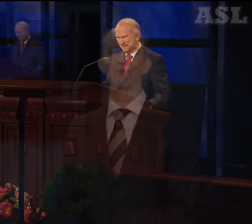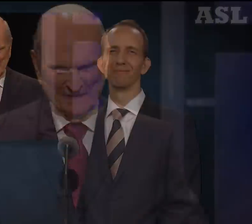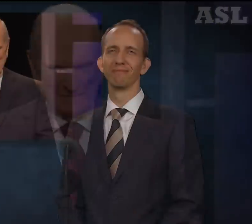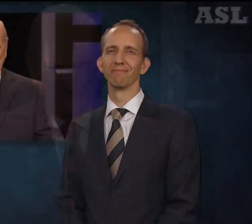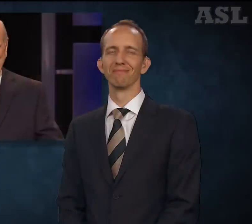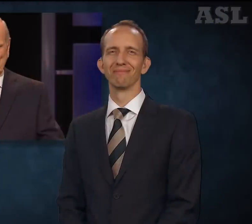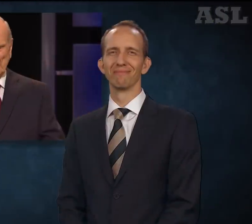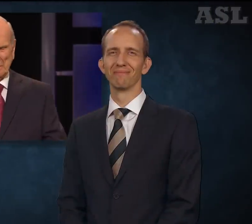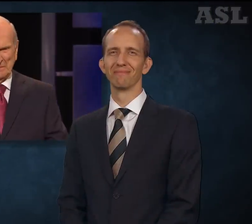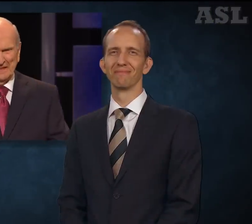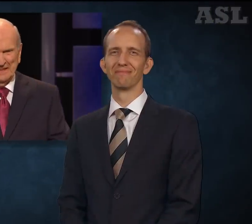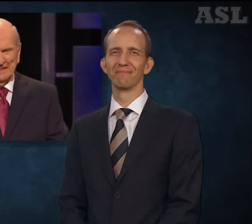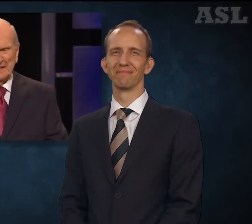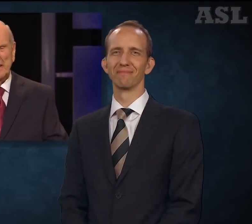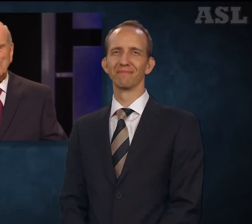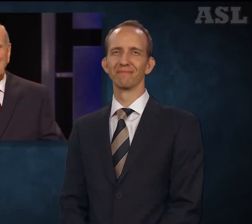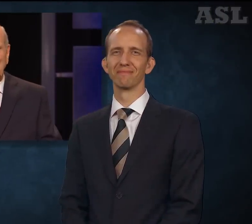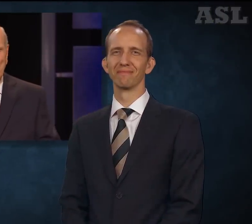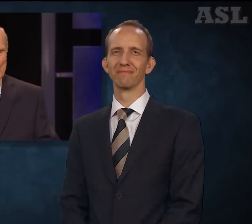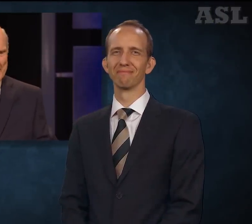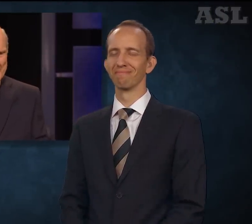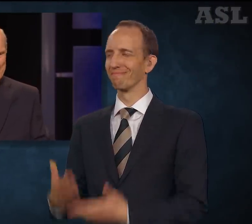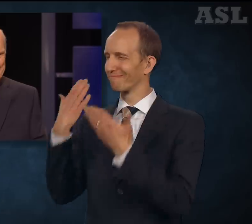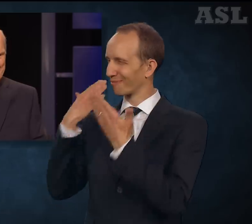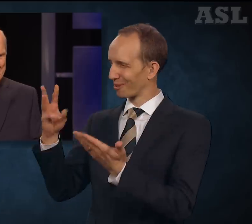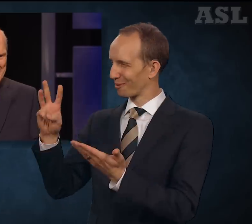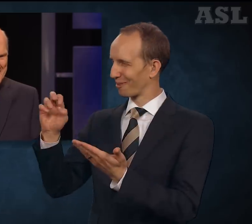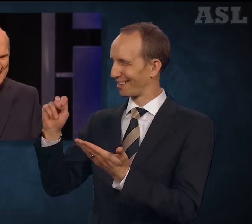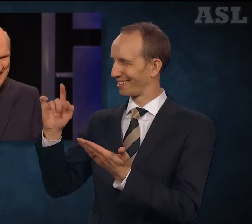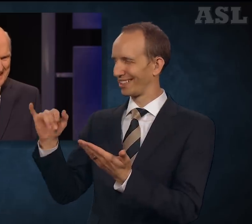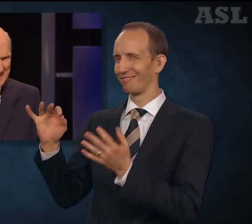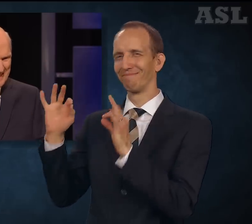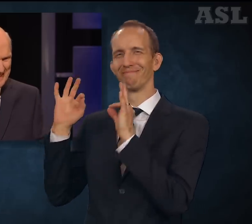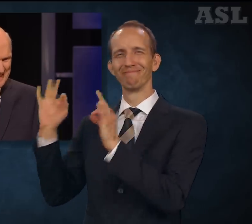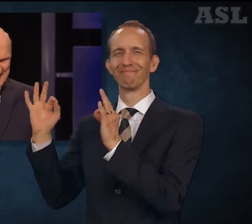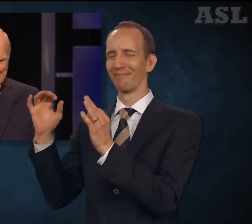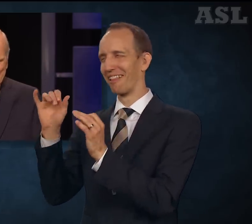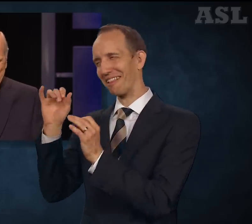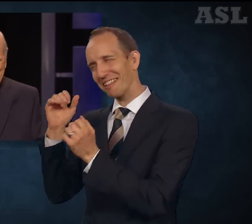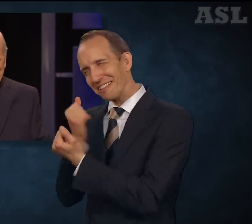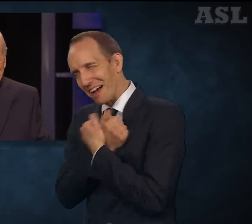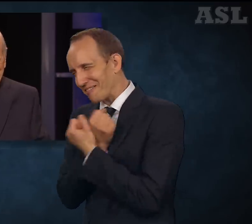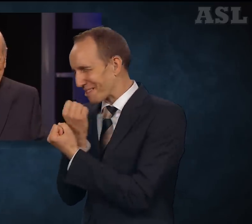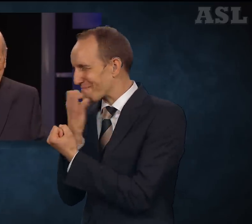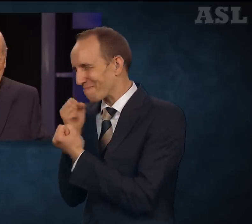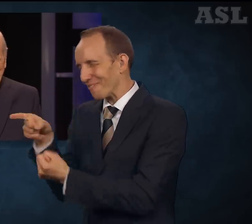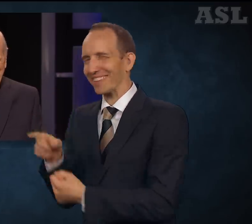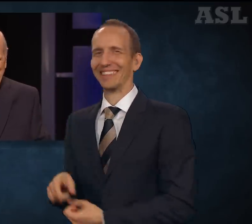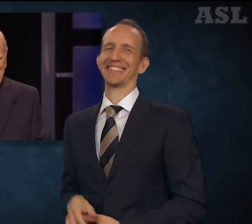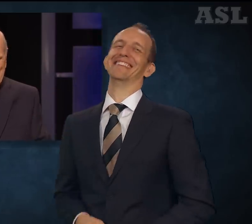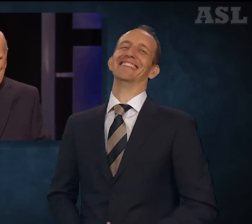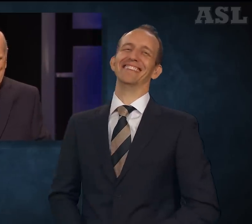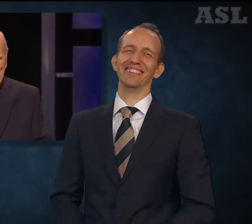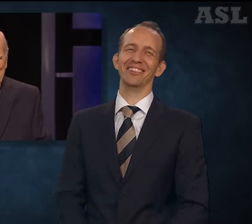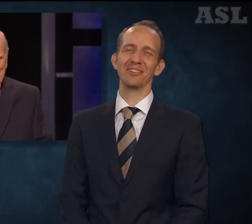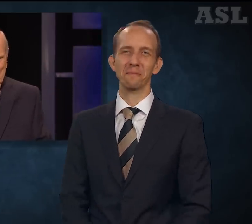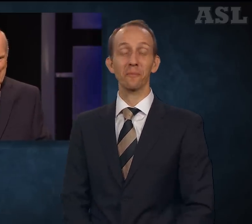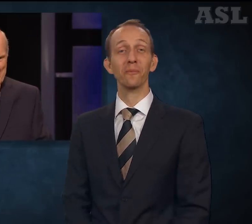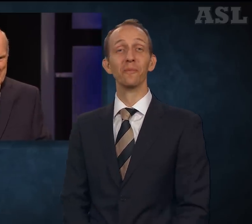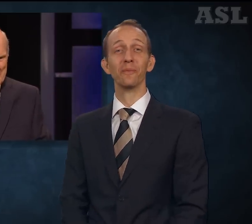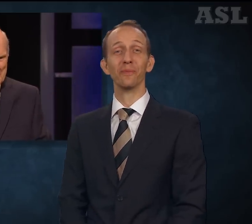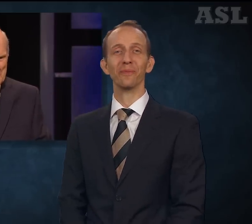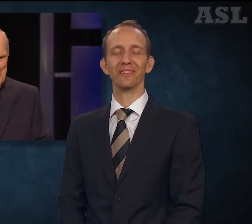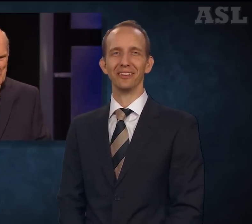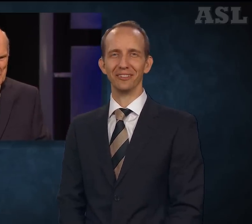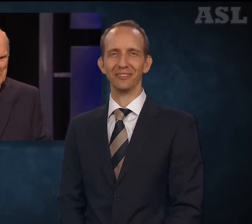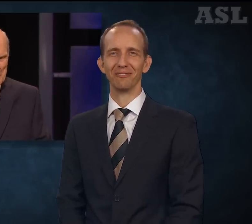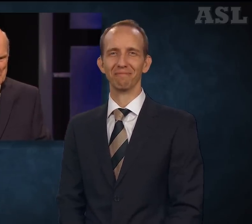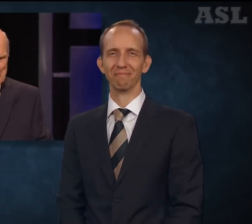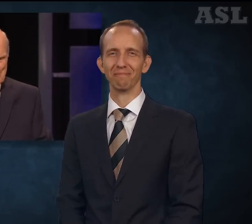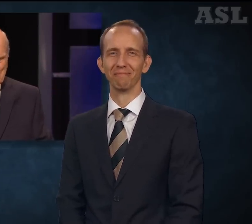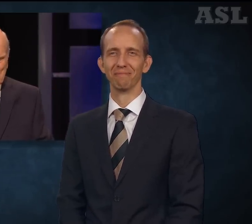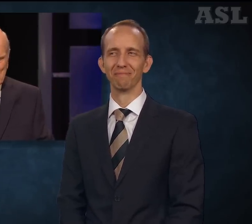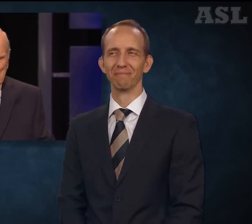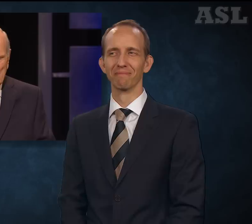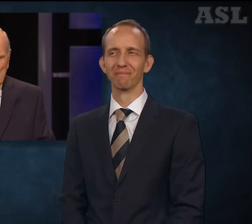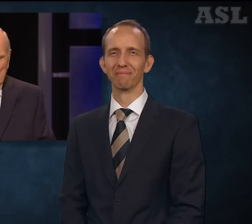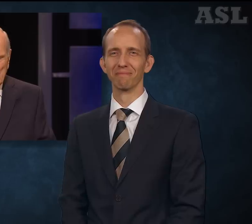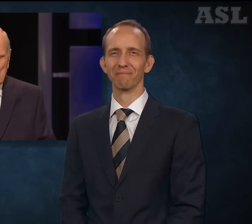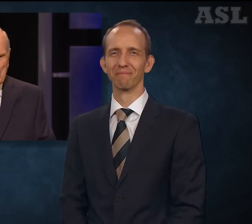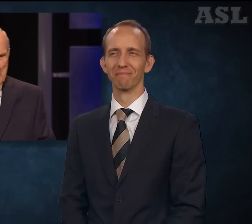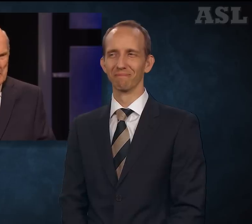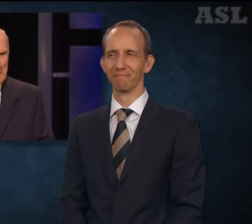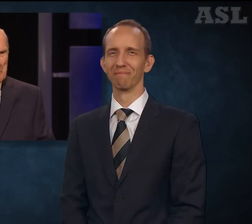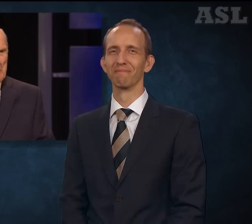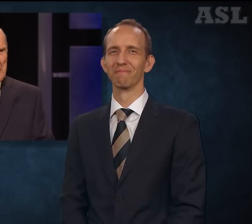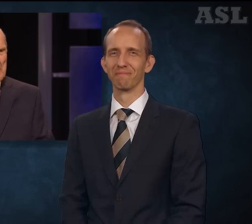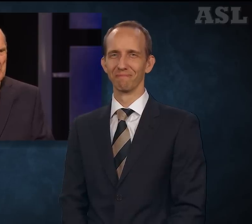THANK YOU, WENDY.